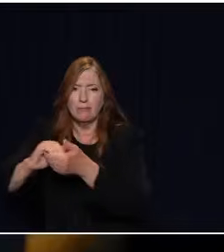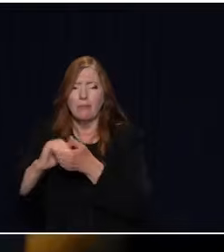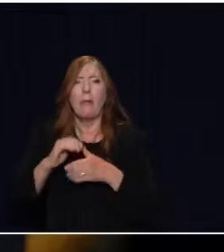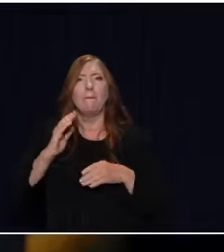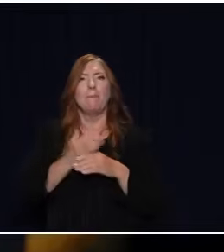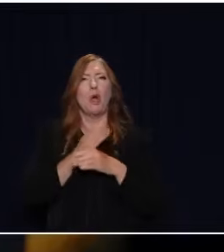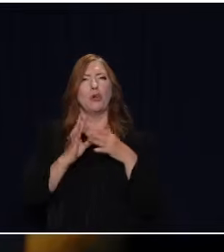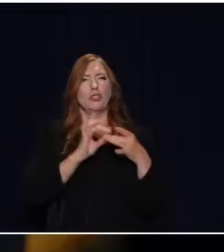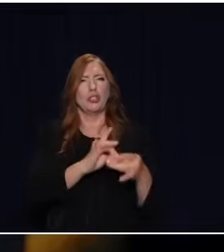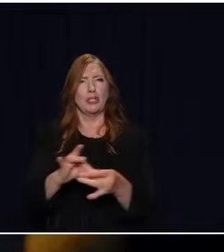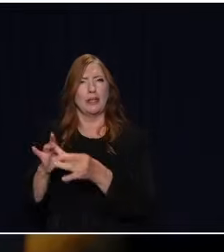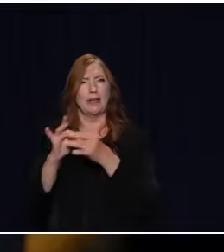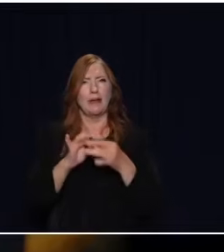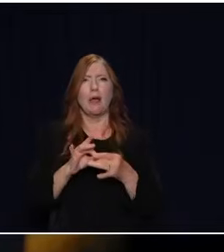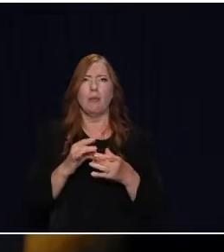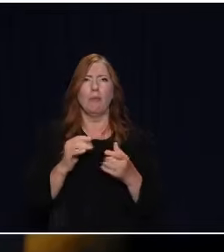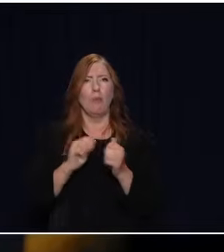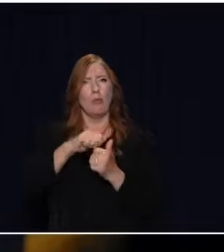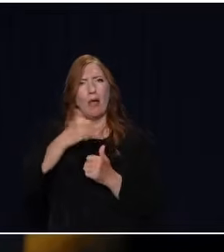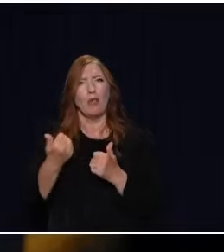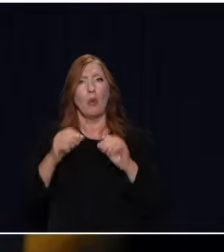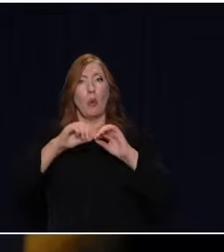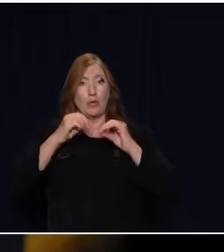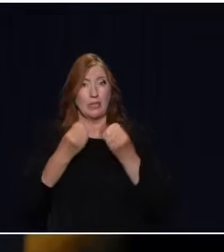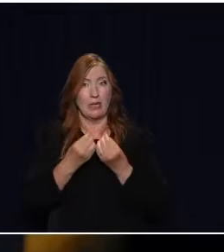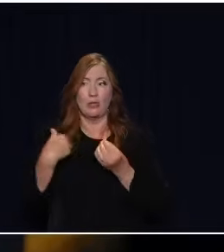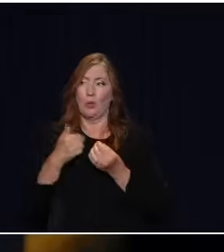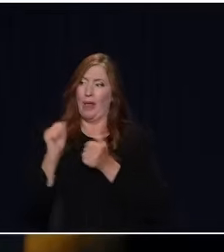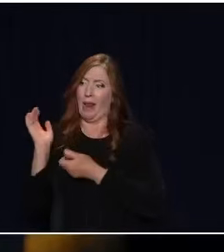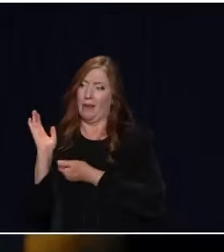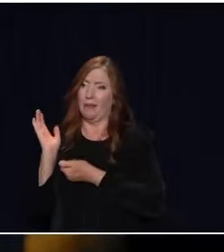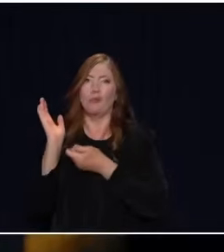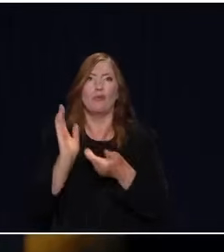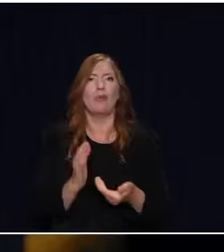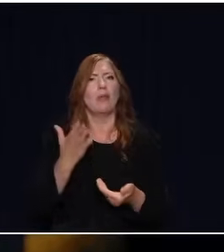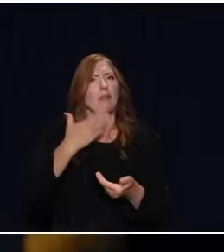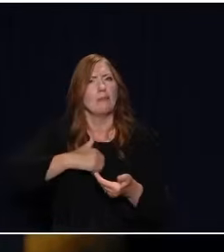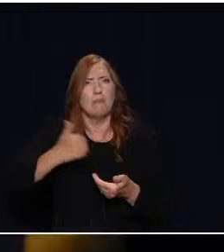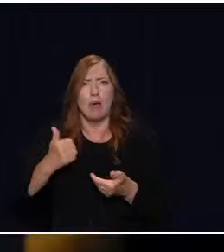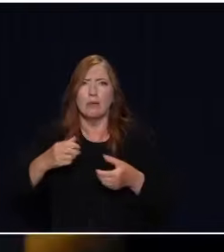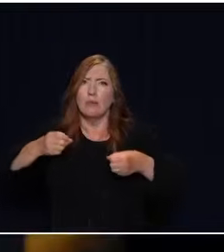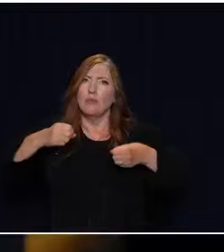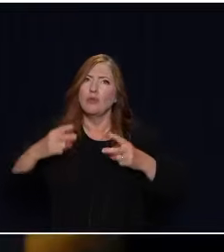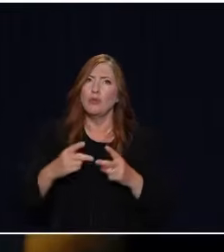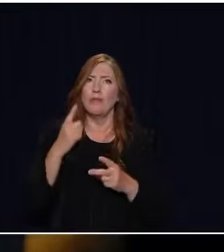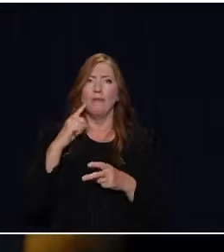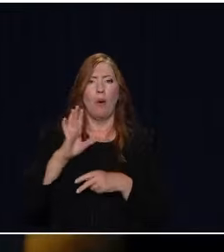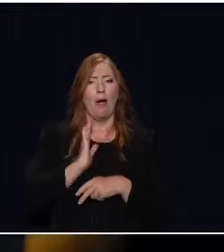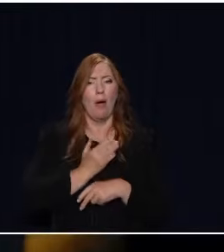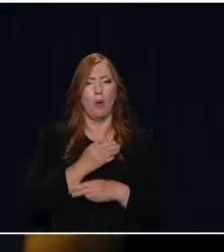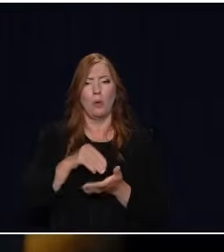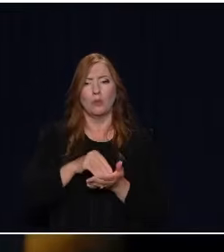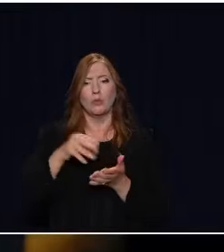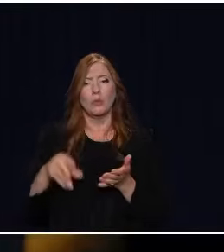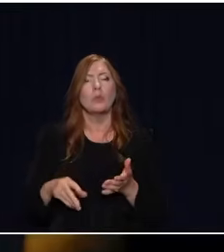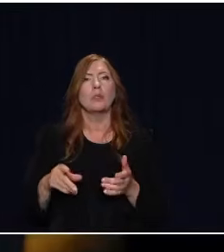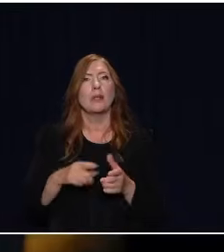TO BUILD PROGRAMS, WHO KNOWS HOW TO BUILD PARTNERSHIPS AND COLLABORATE WITH OTHER